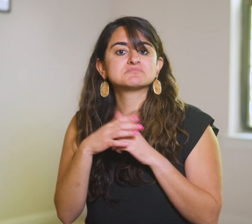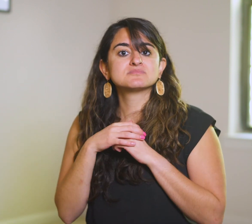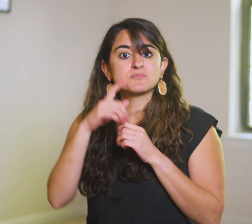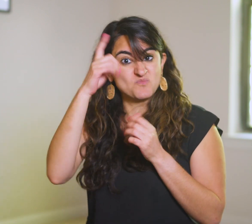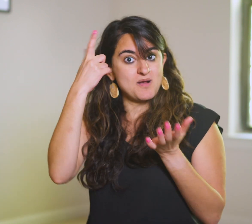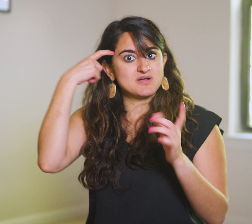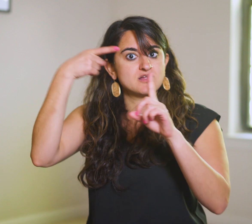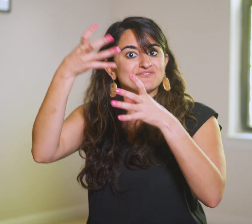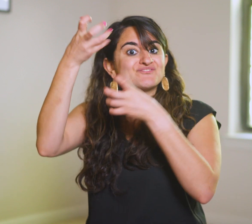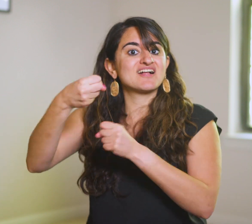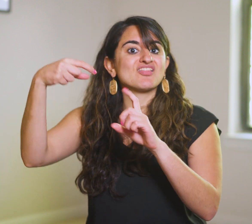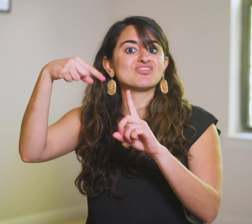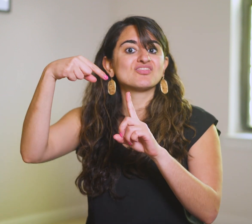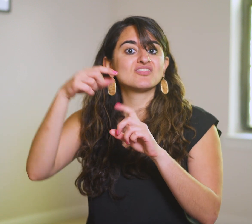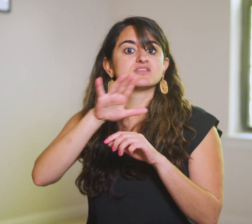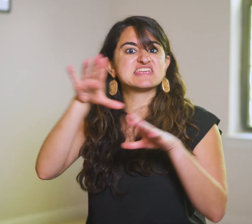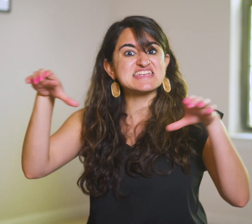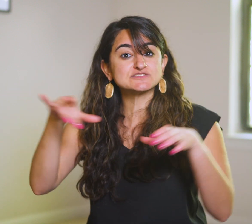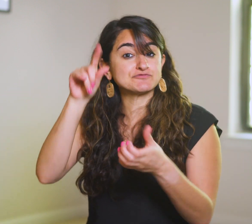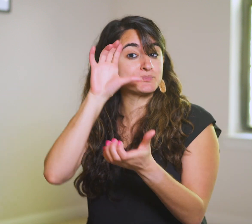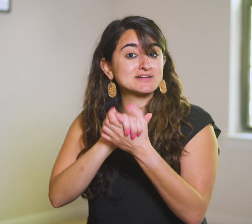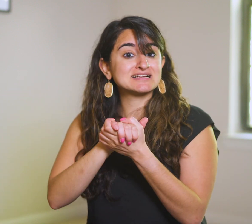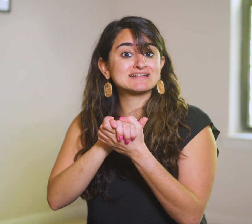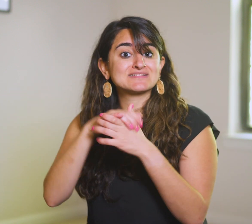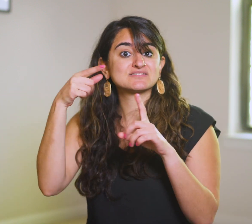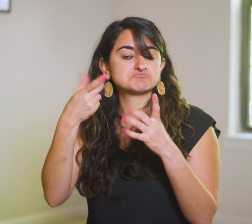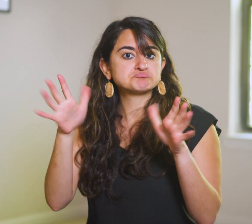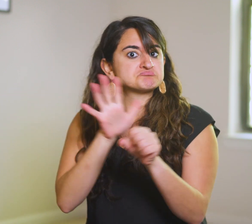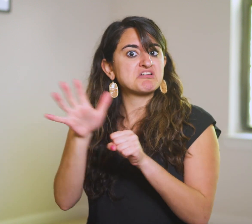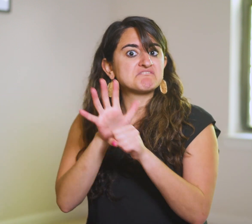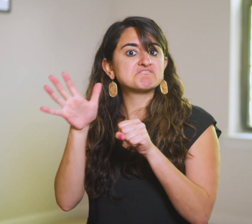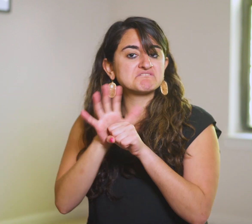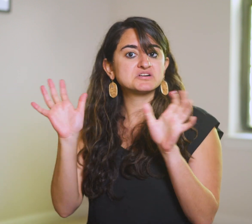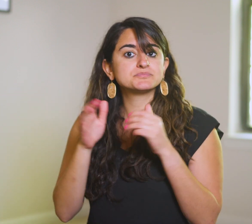because their action of belief would be sufficient.